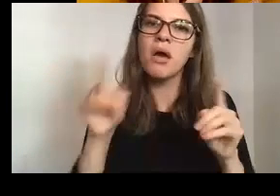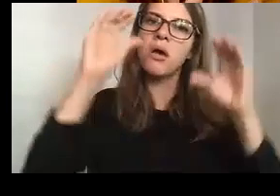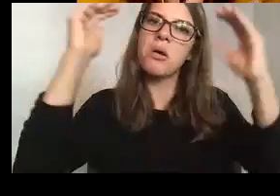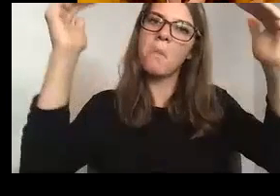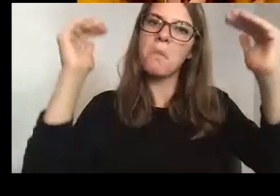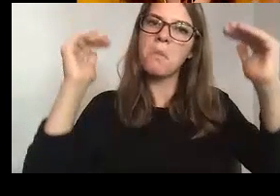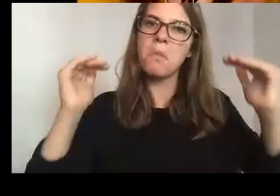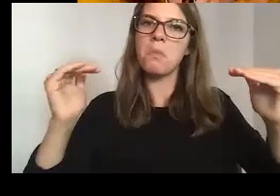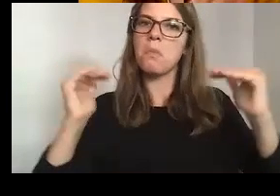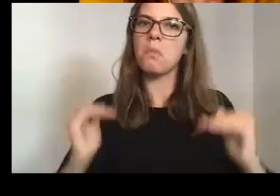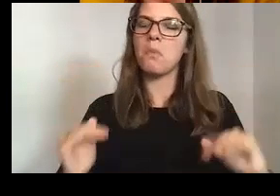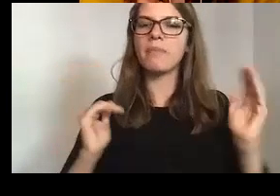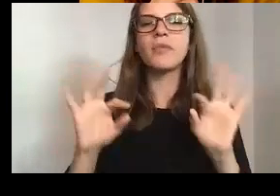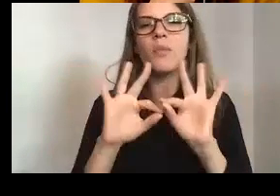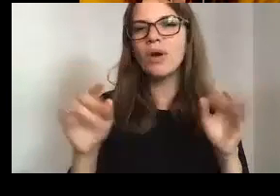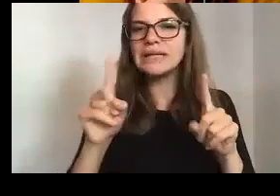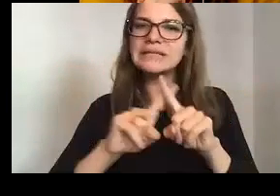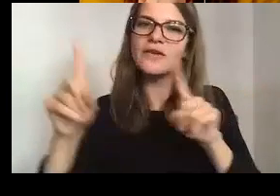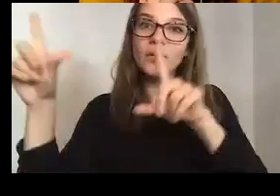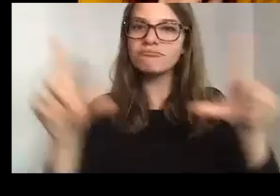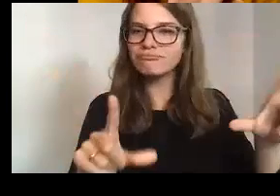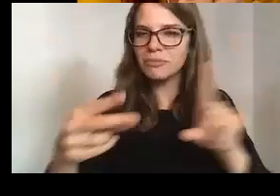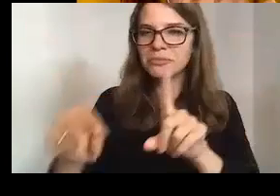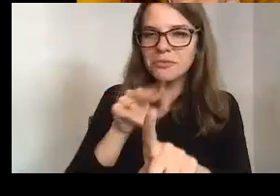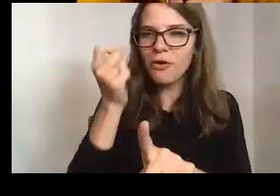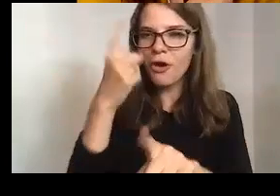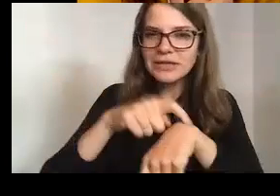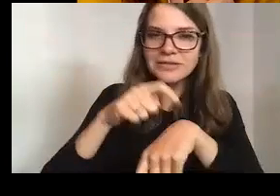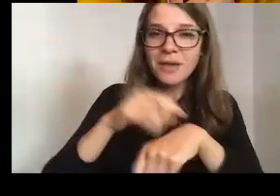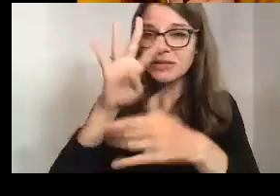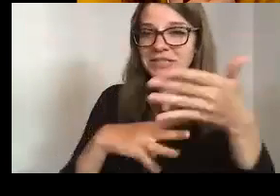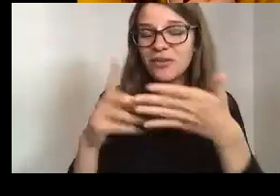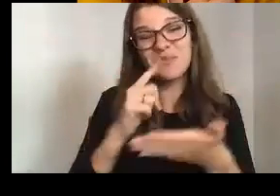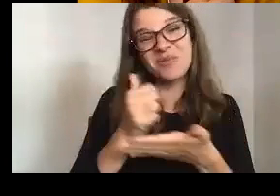the schedule and the structure of the day can be really helpful and then I always encourage